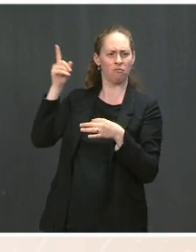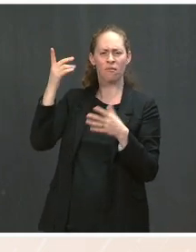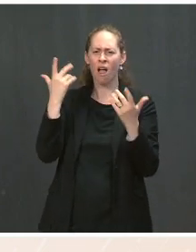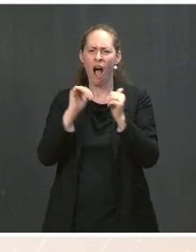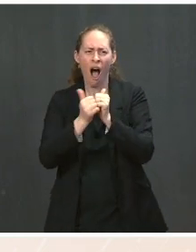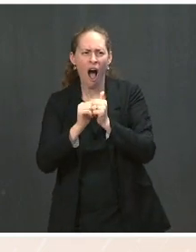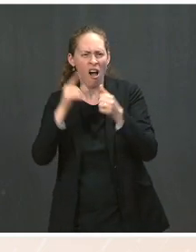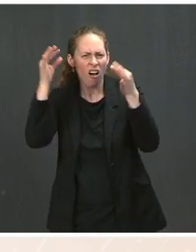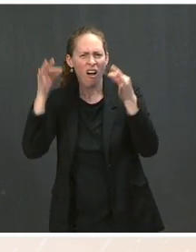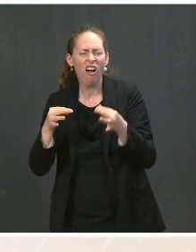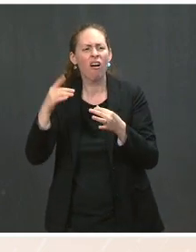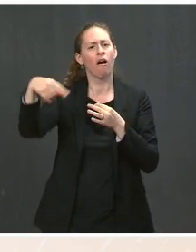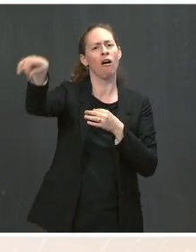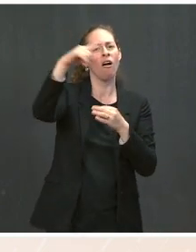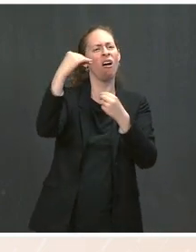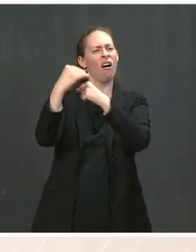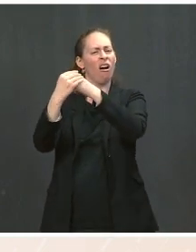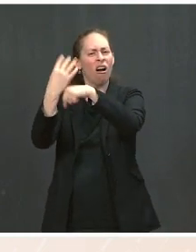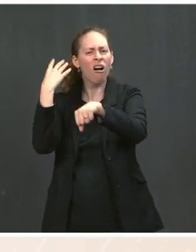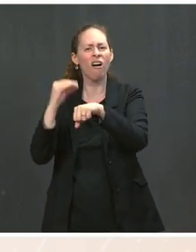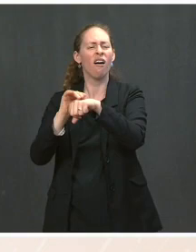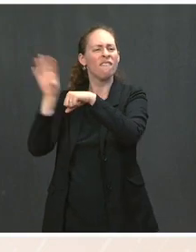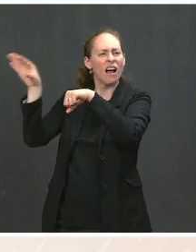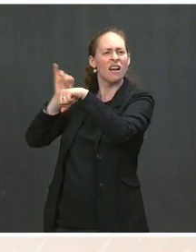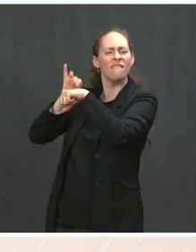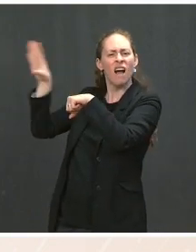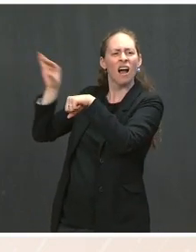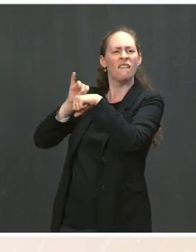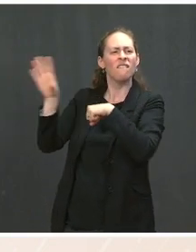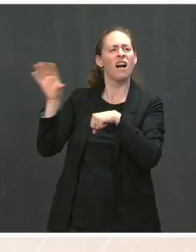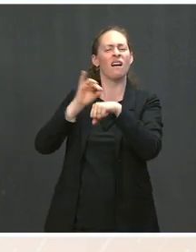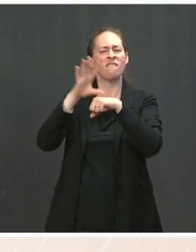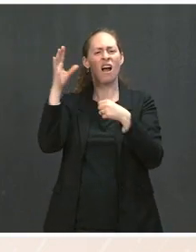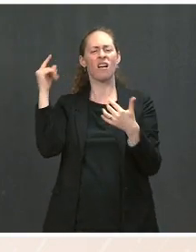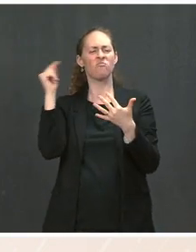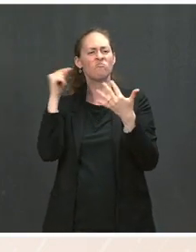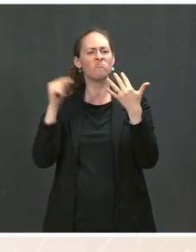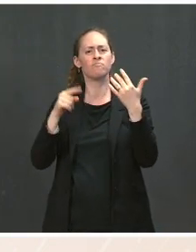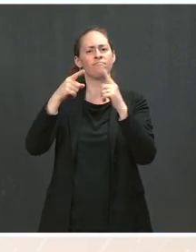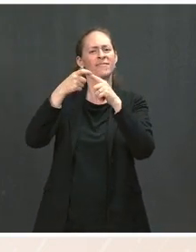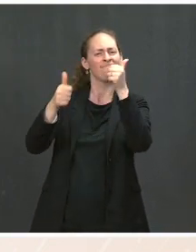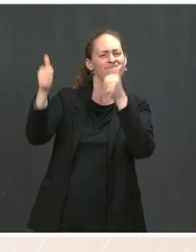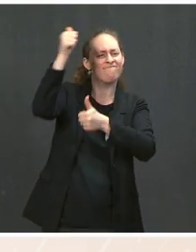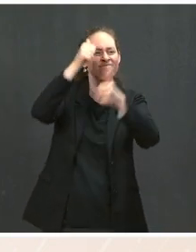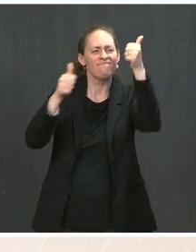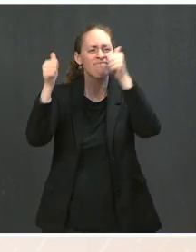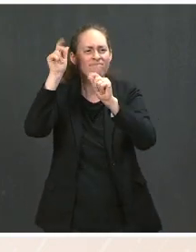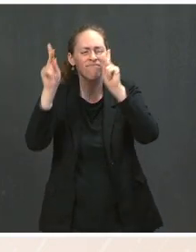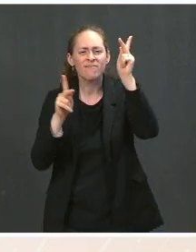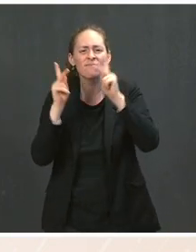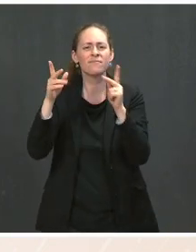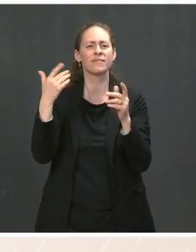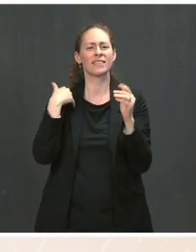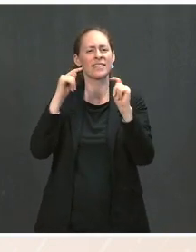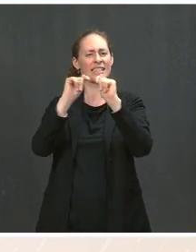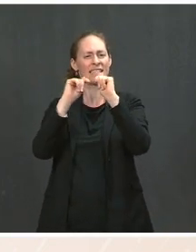the advice from national security advisors, from his team across the administration -- is that the threat against the homeland now